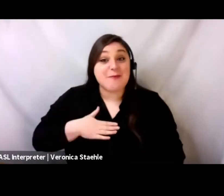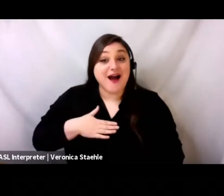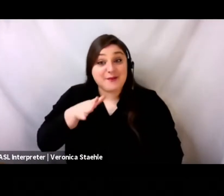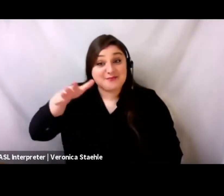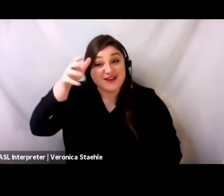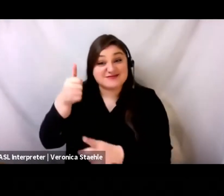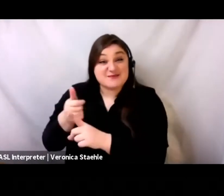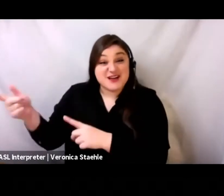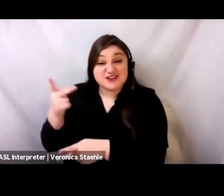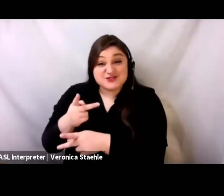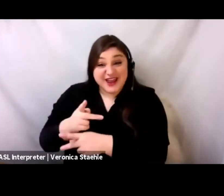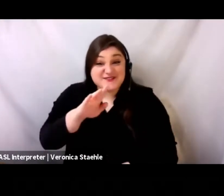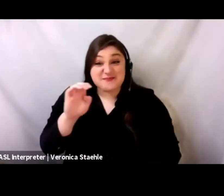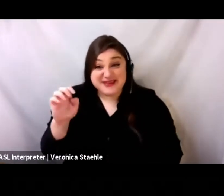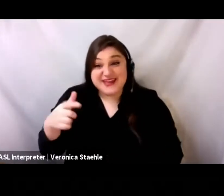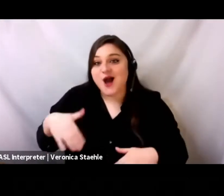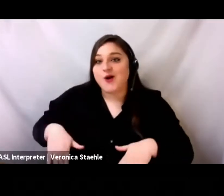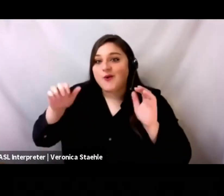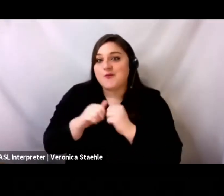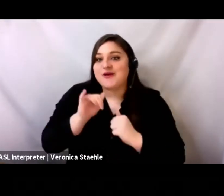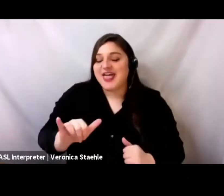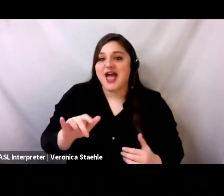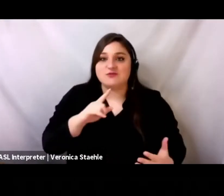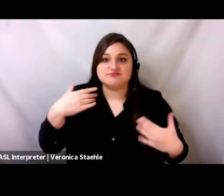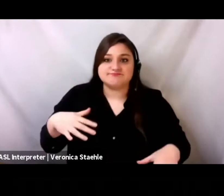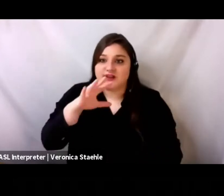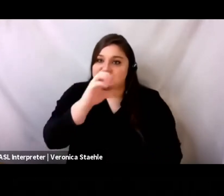grew up with beehives so that was really fascinating for me on a personal level.